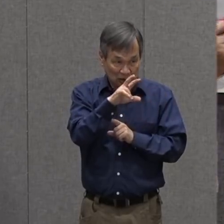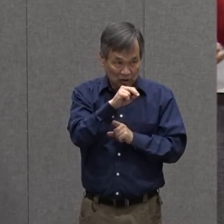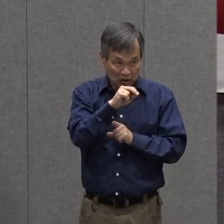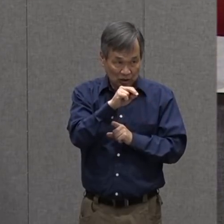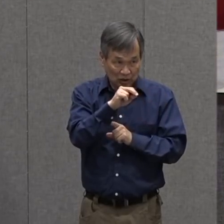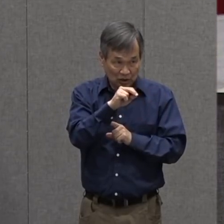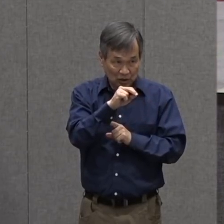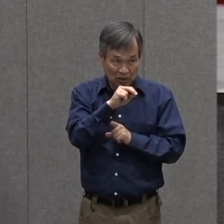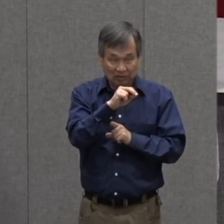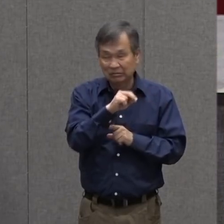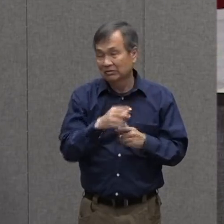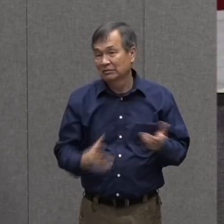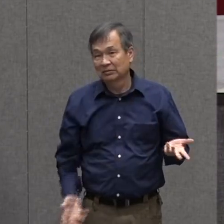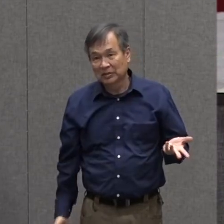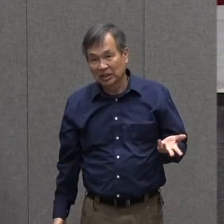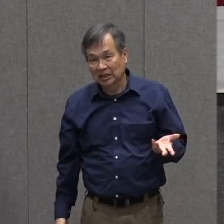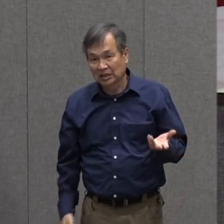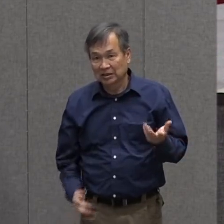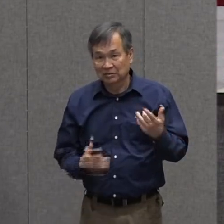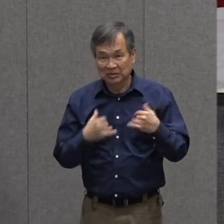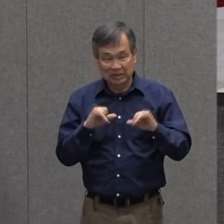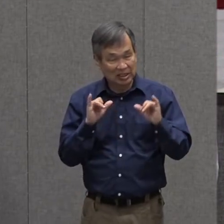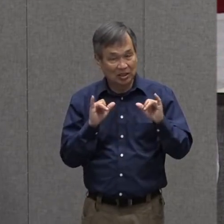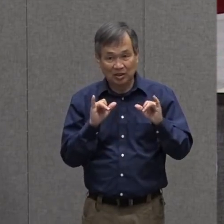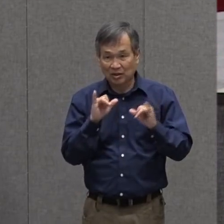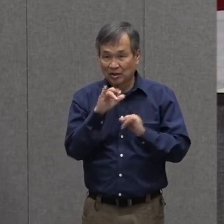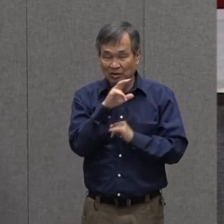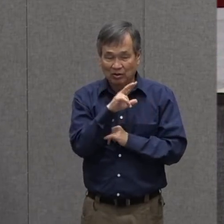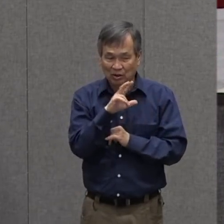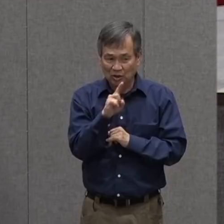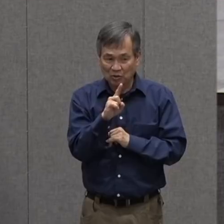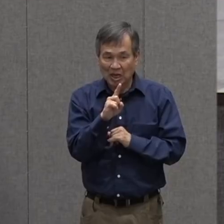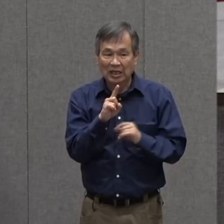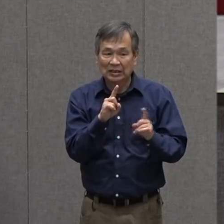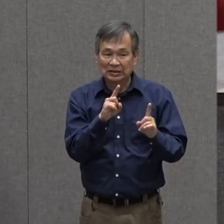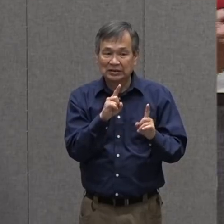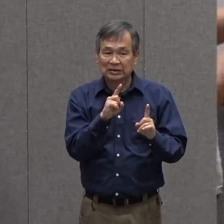I'm still 31 right there I might be close, I don't know.